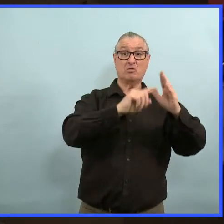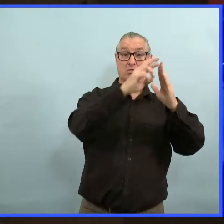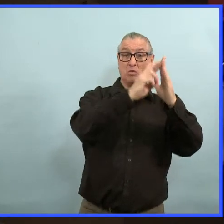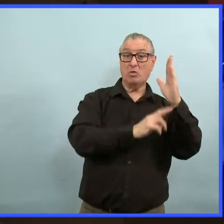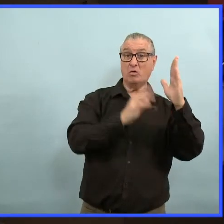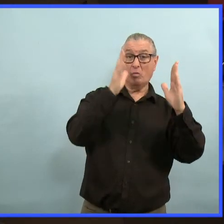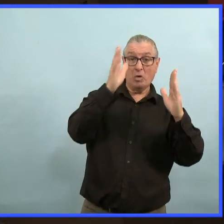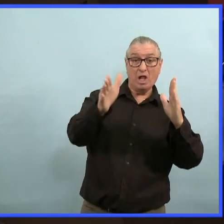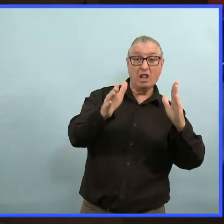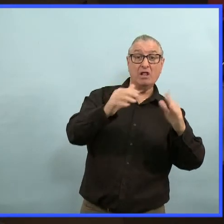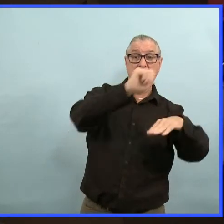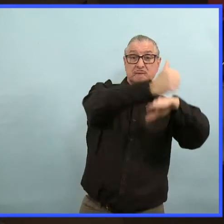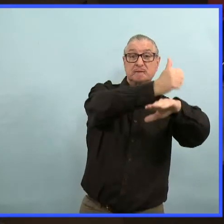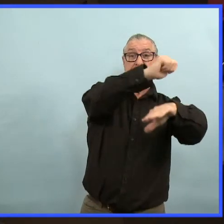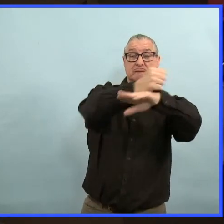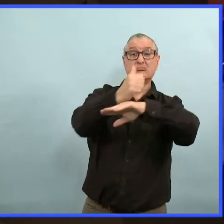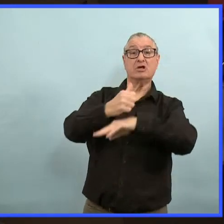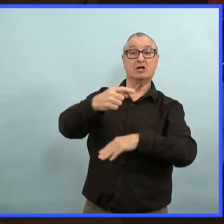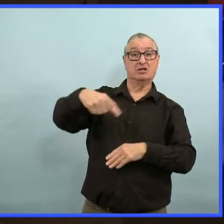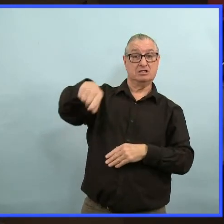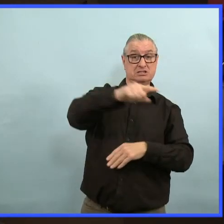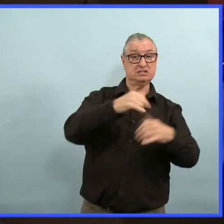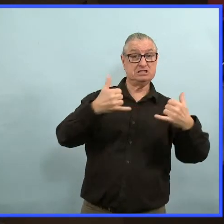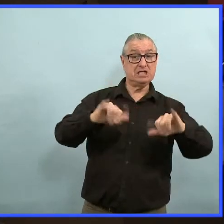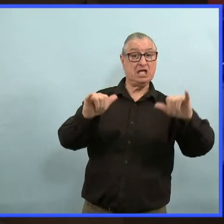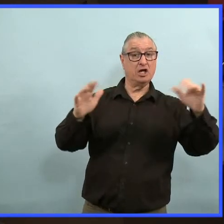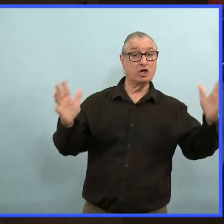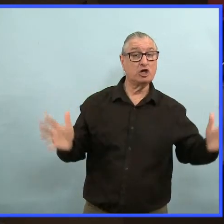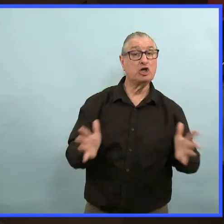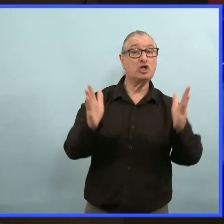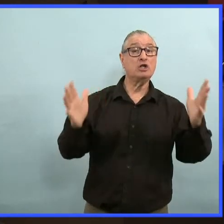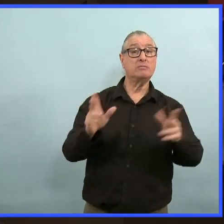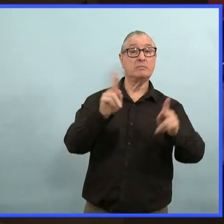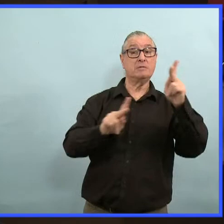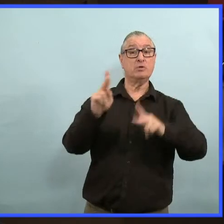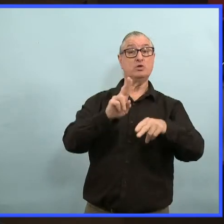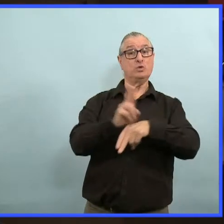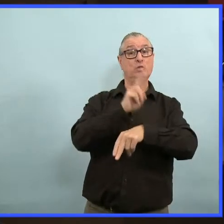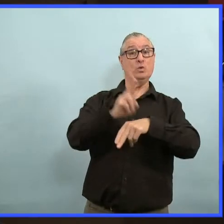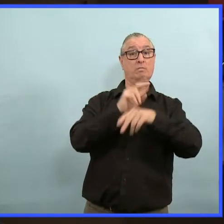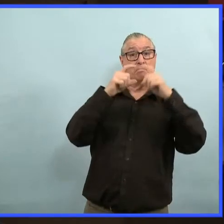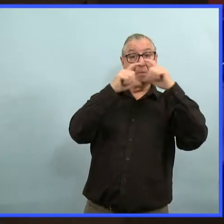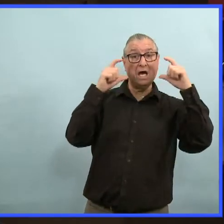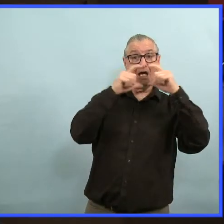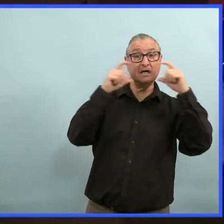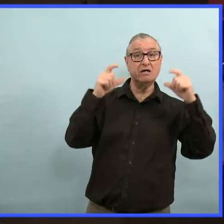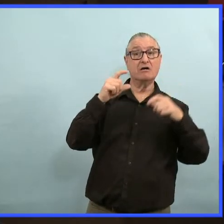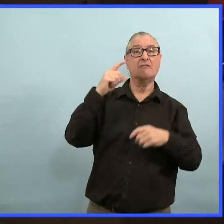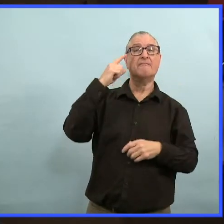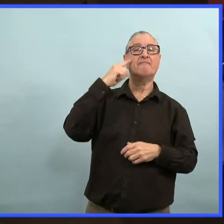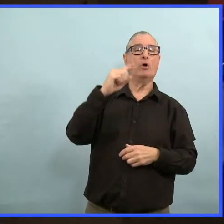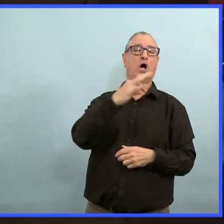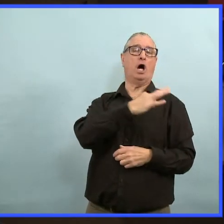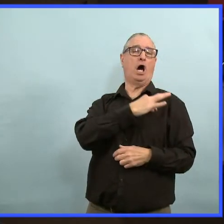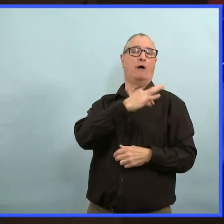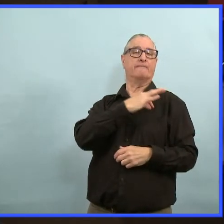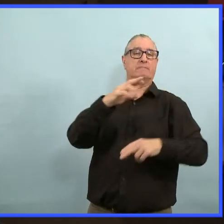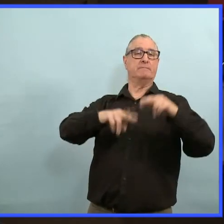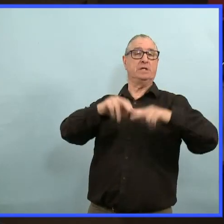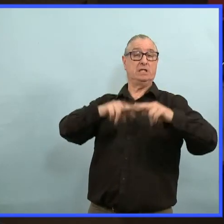strongly advising people to keep their mask on even even in the office place i think